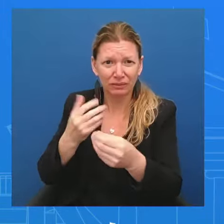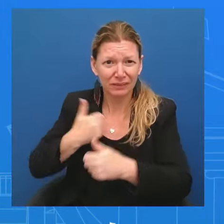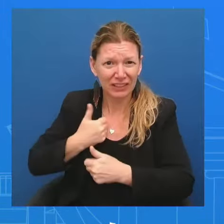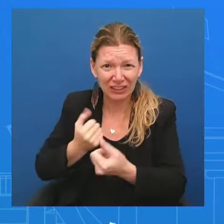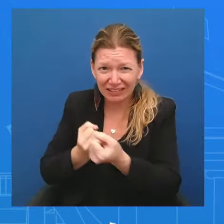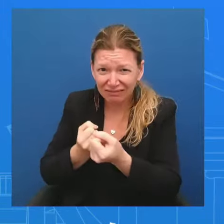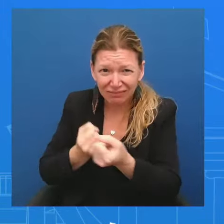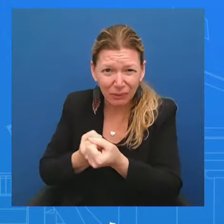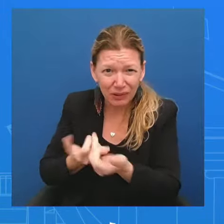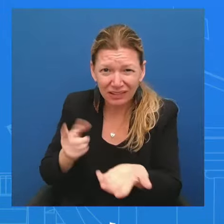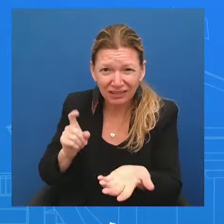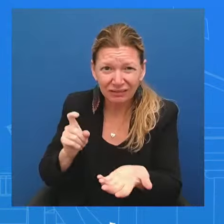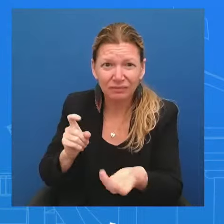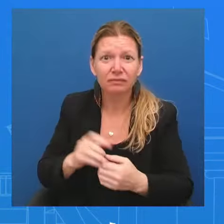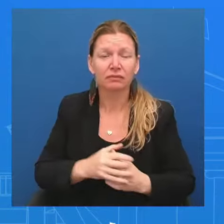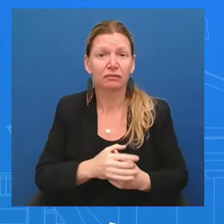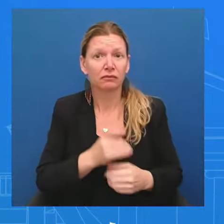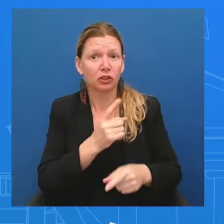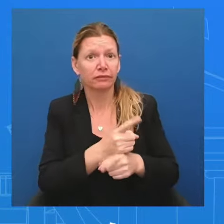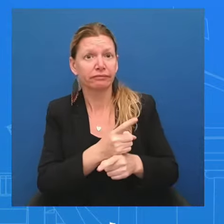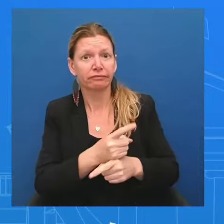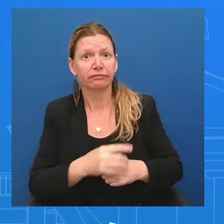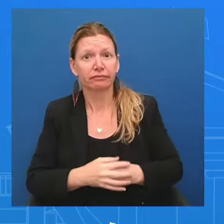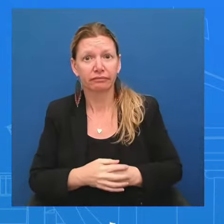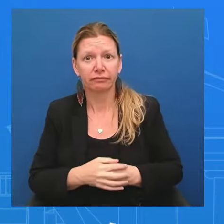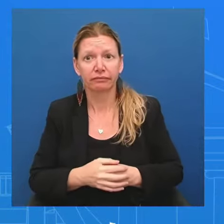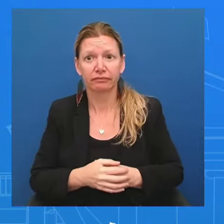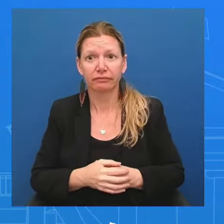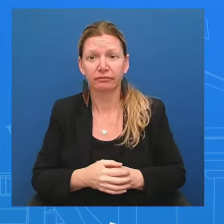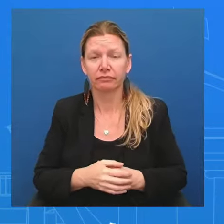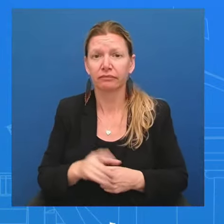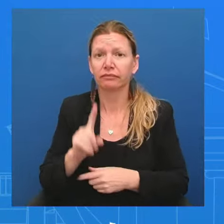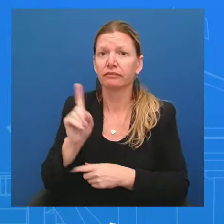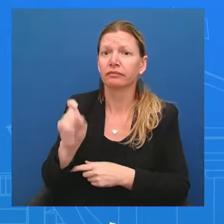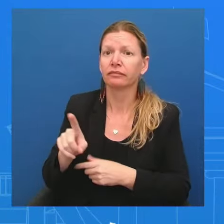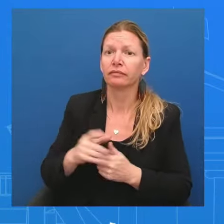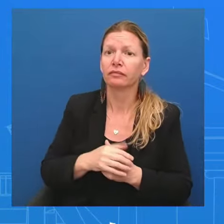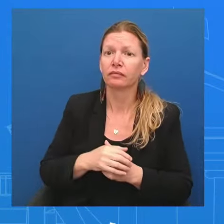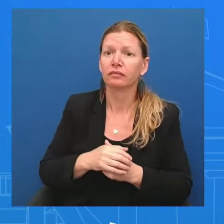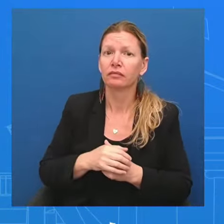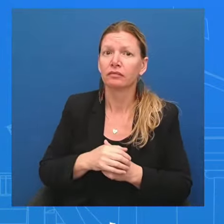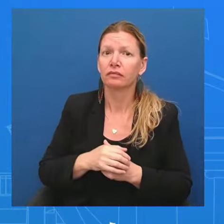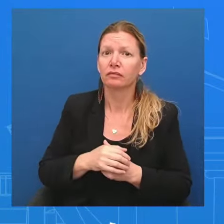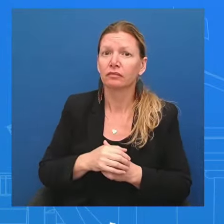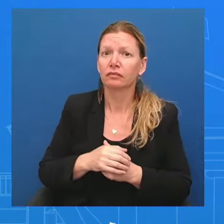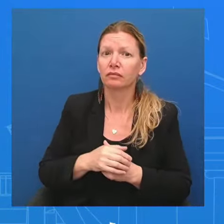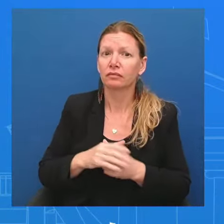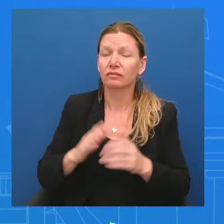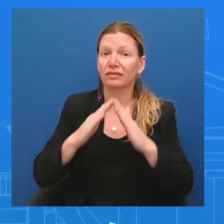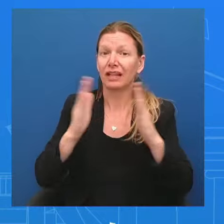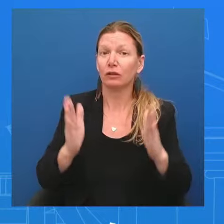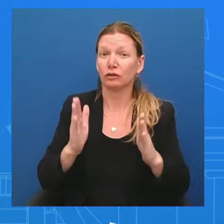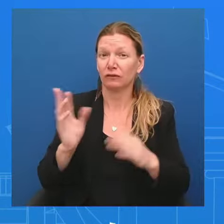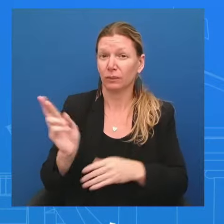as well to the House Republicans asking for sanctions against the ICC